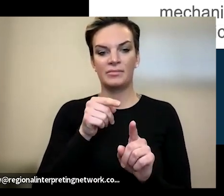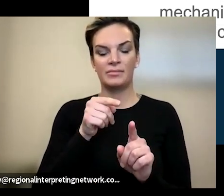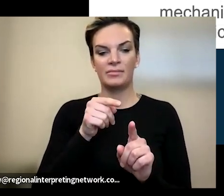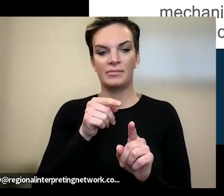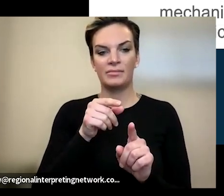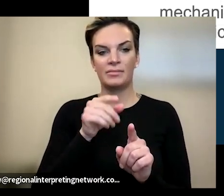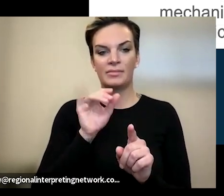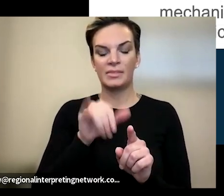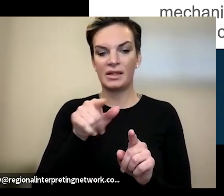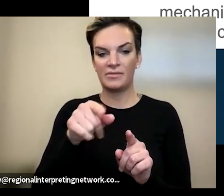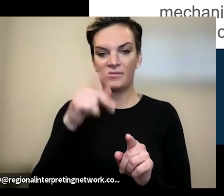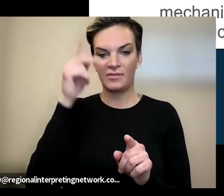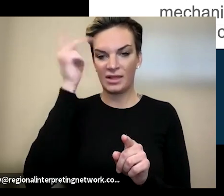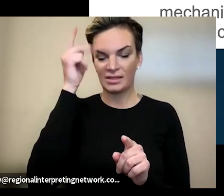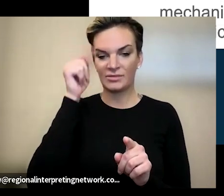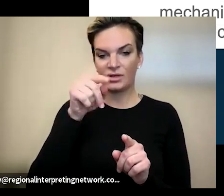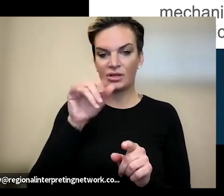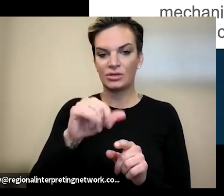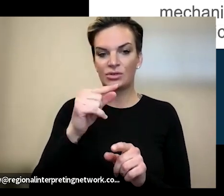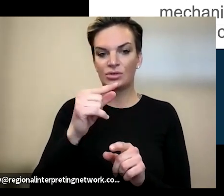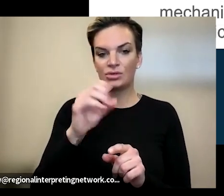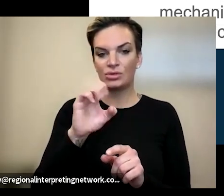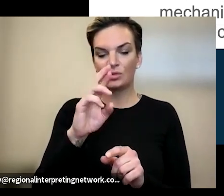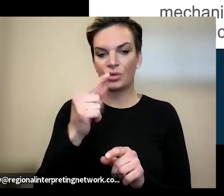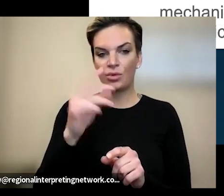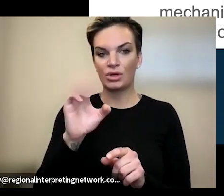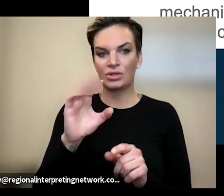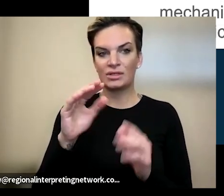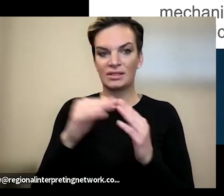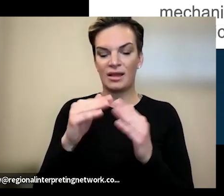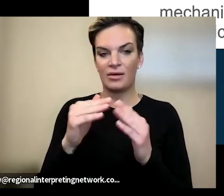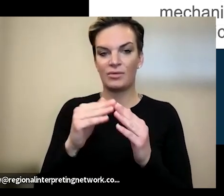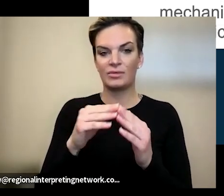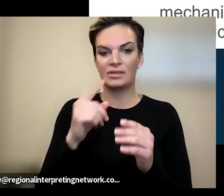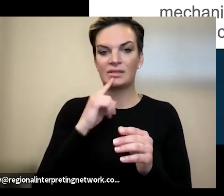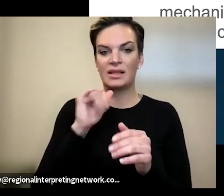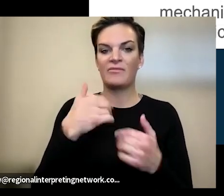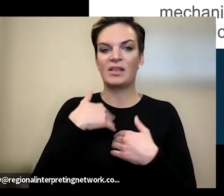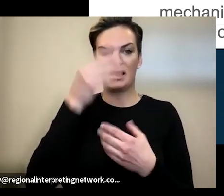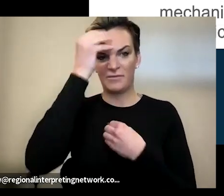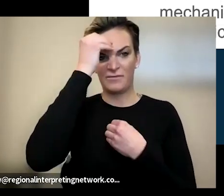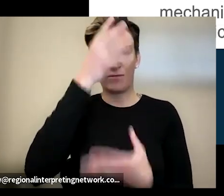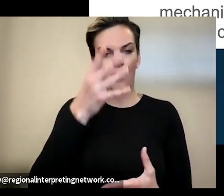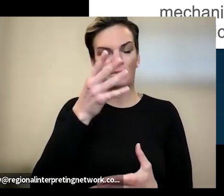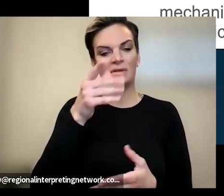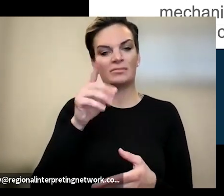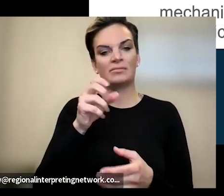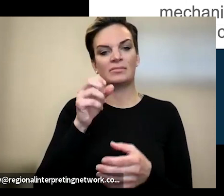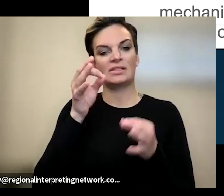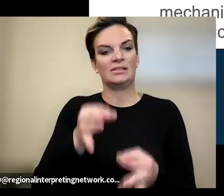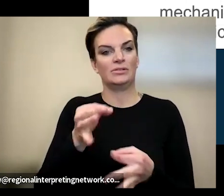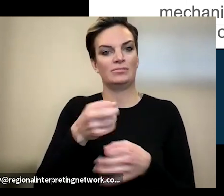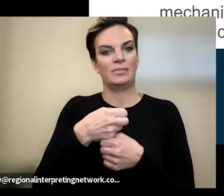philosopher at Georgetown about the importance of informed decision-making and just being